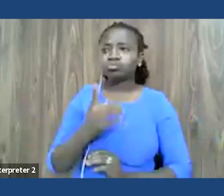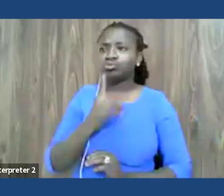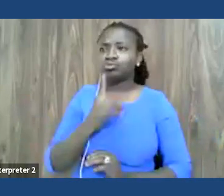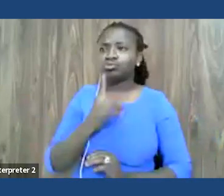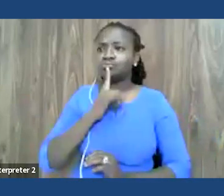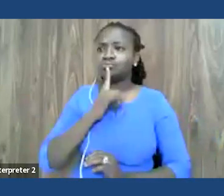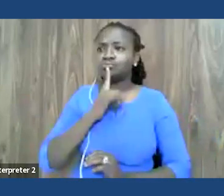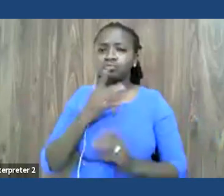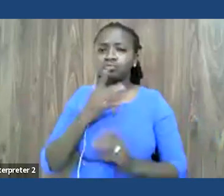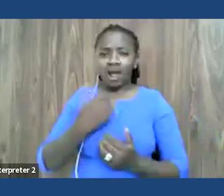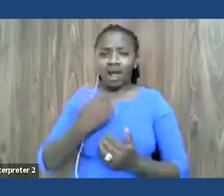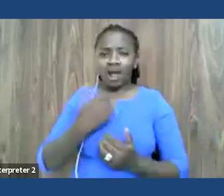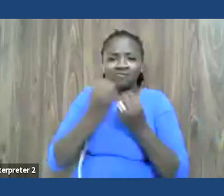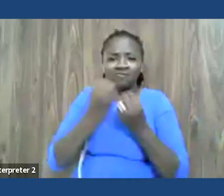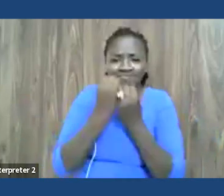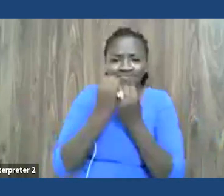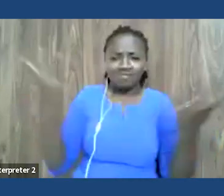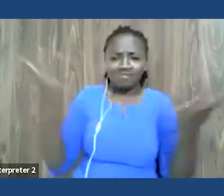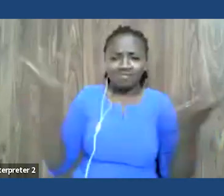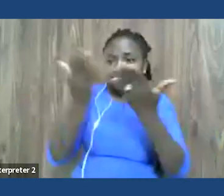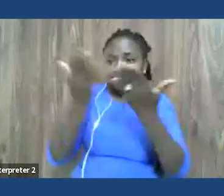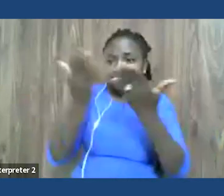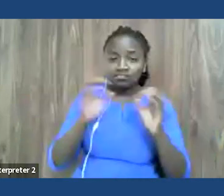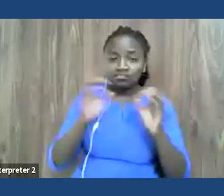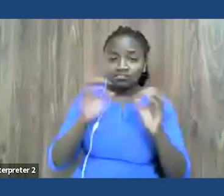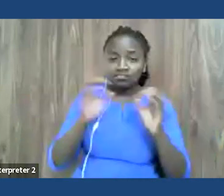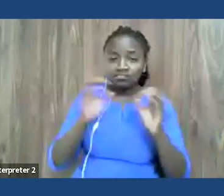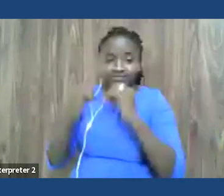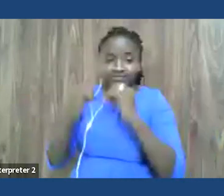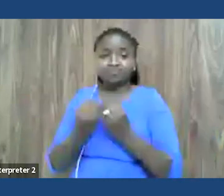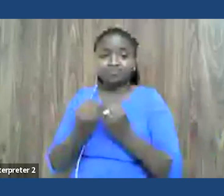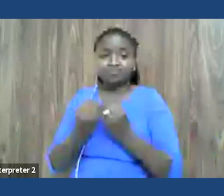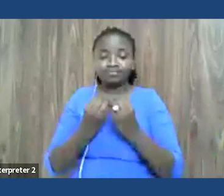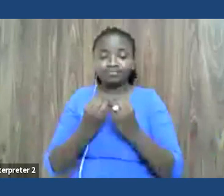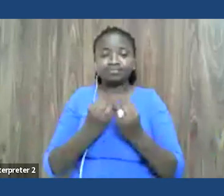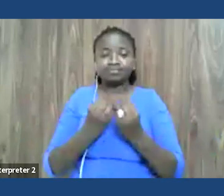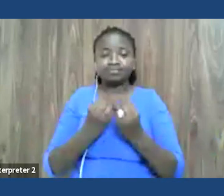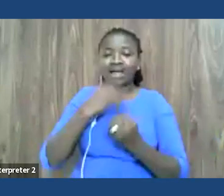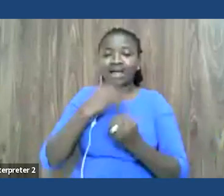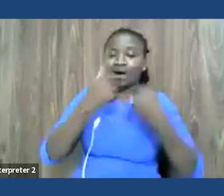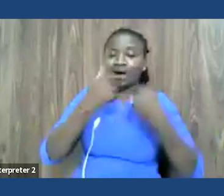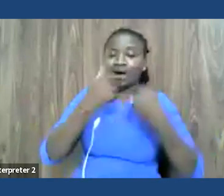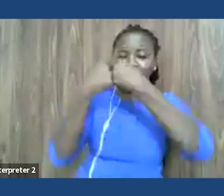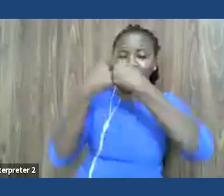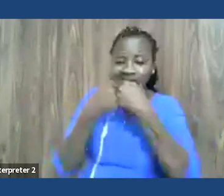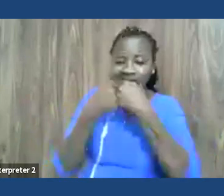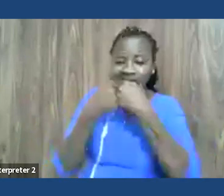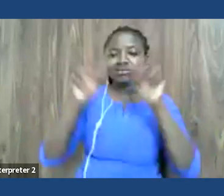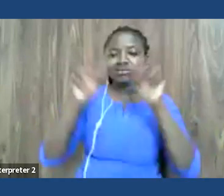that have come together to promote the issues or challenges with people who are older.